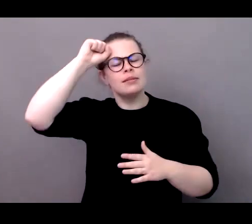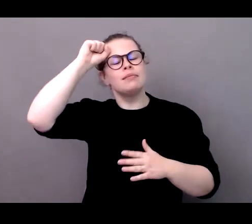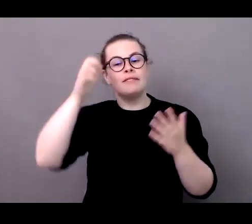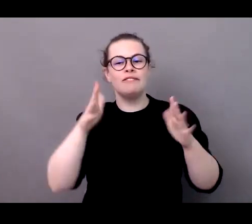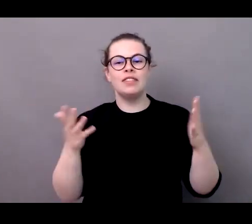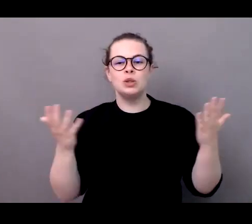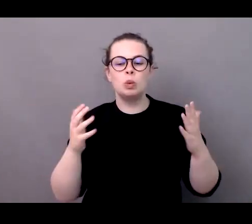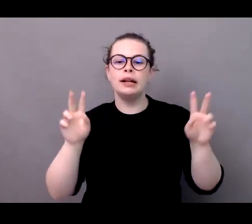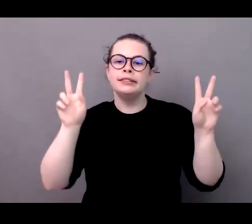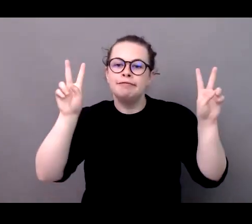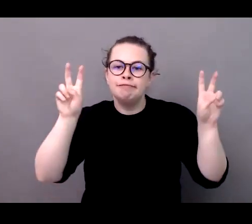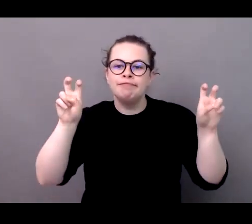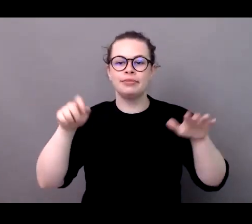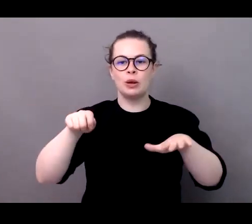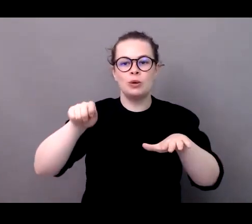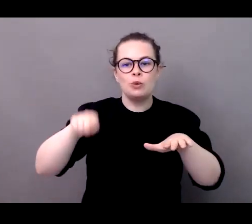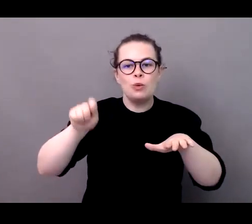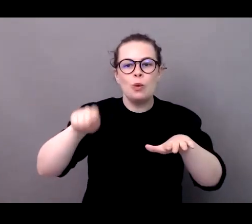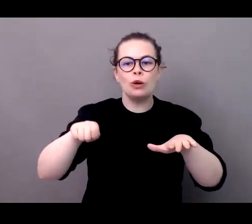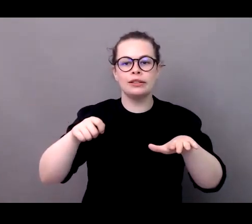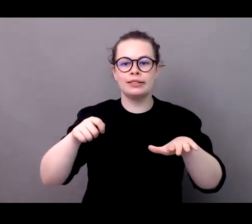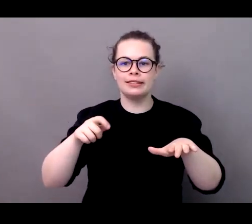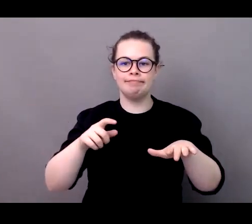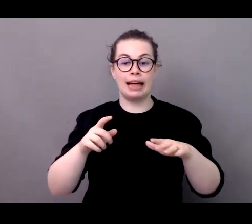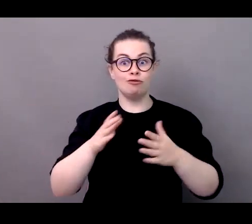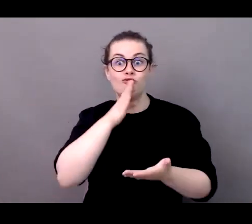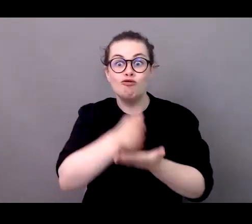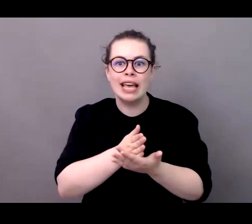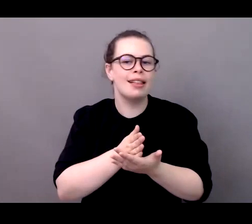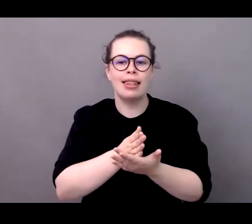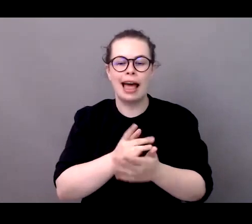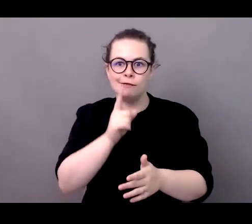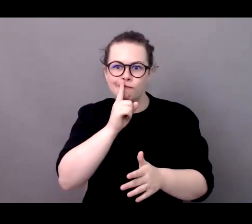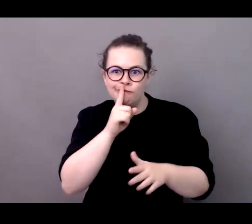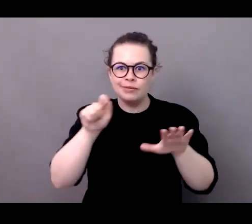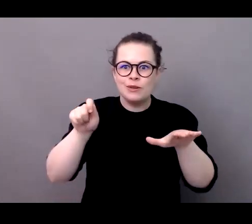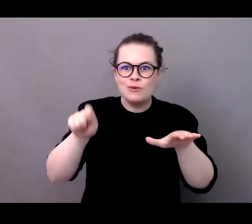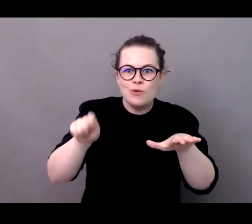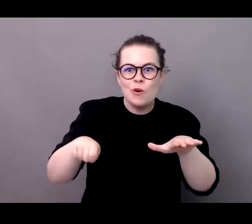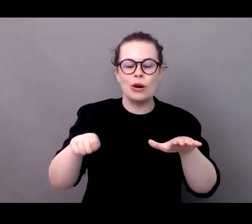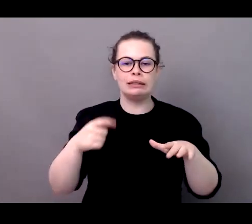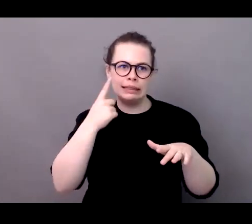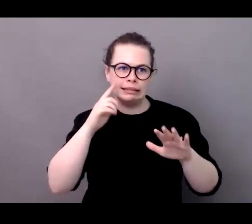to close the summer school on our final day. And so we had to try to figure out how we could